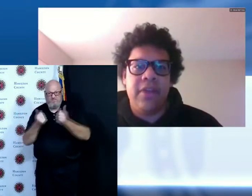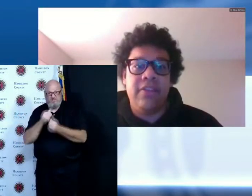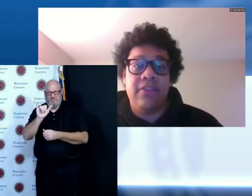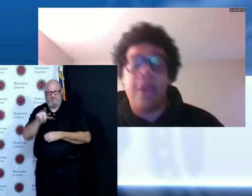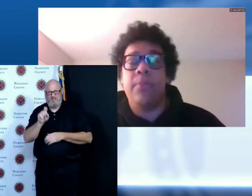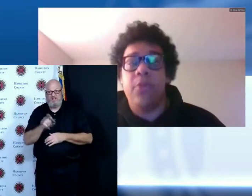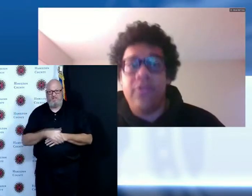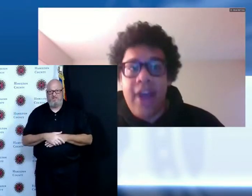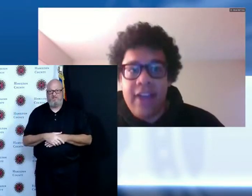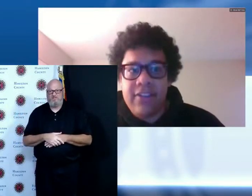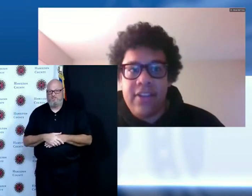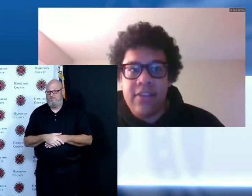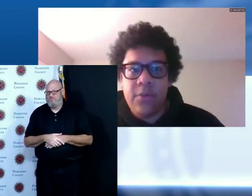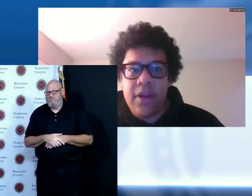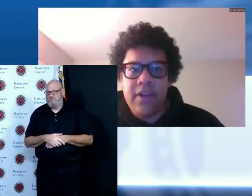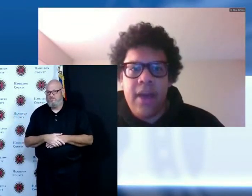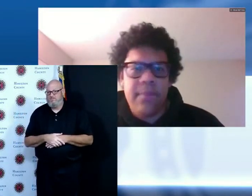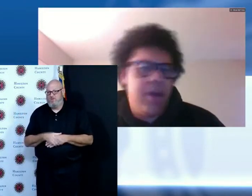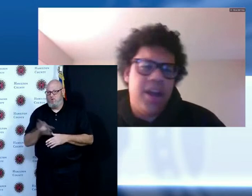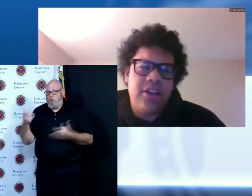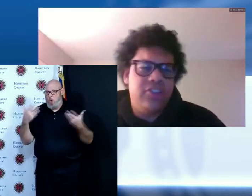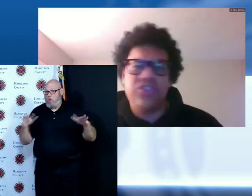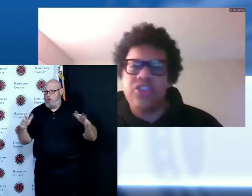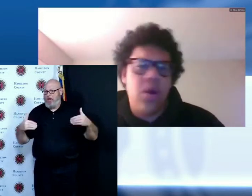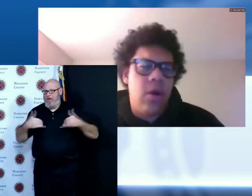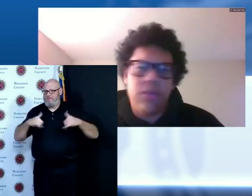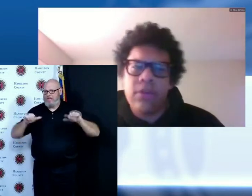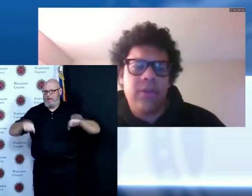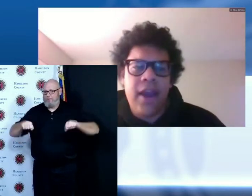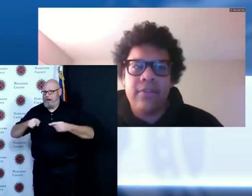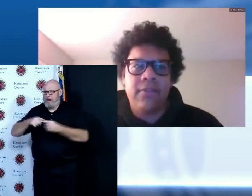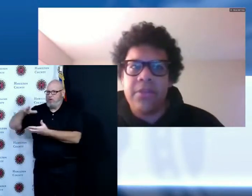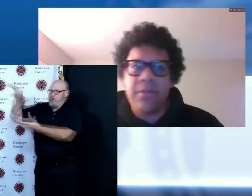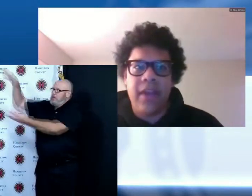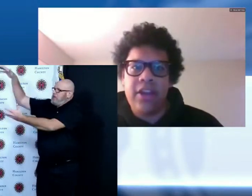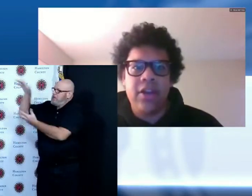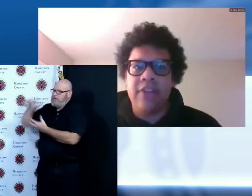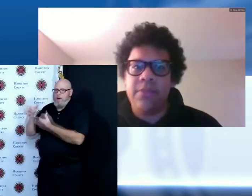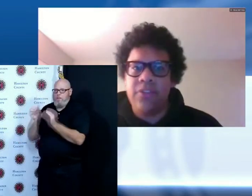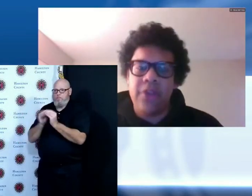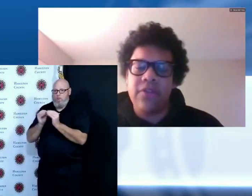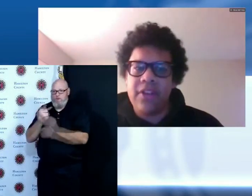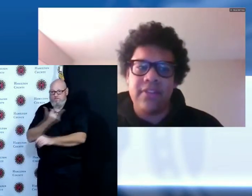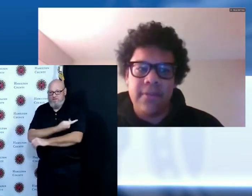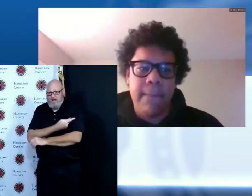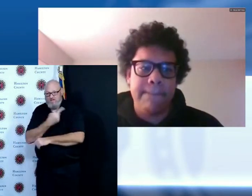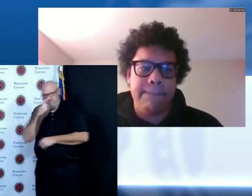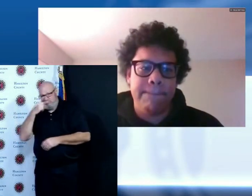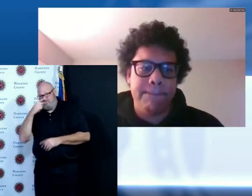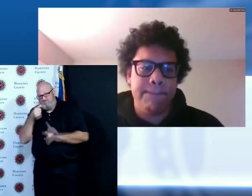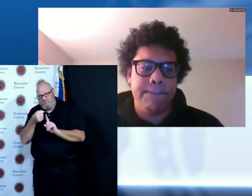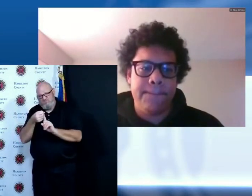questions for you Greg good morning good morning um to kind of go off of Cory's questions there and